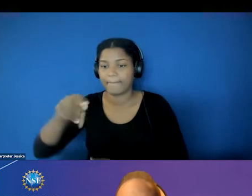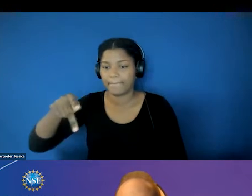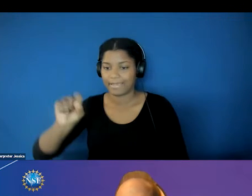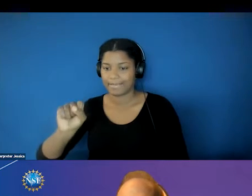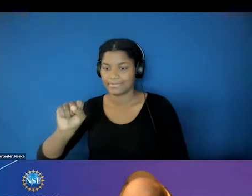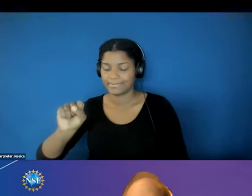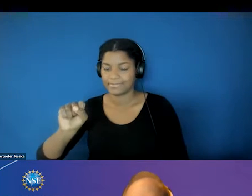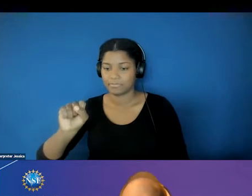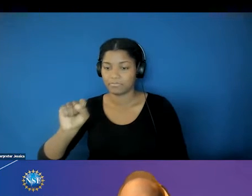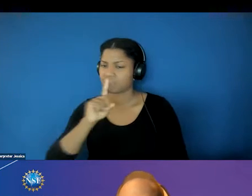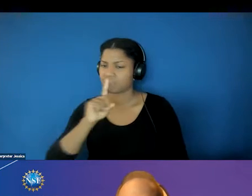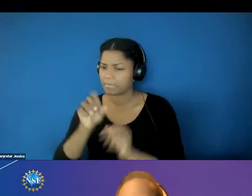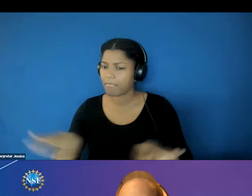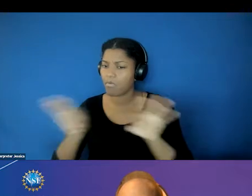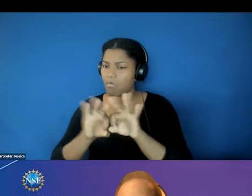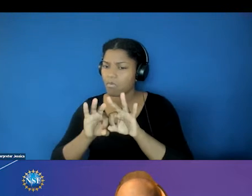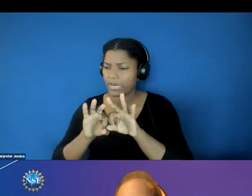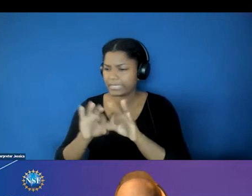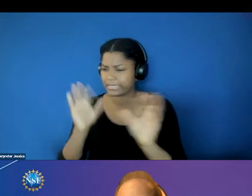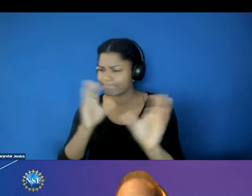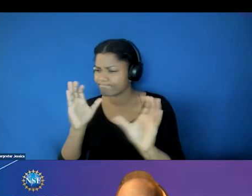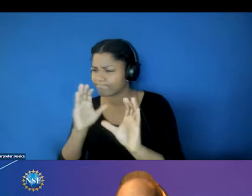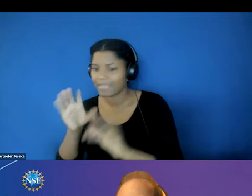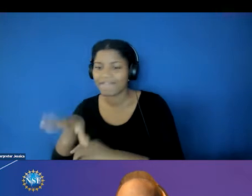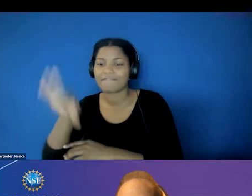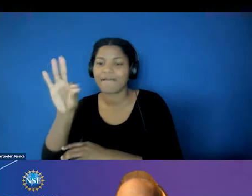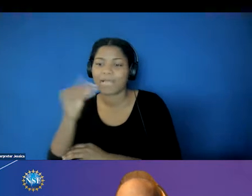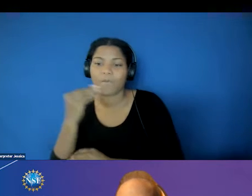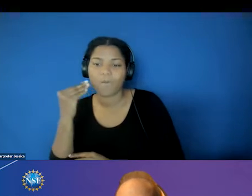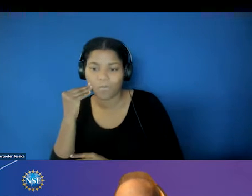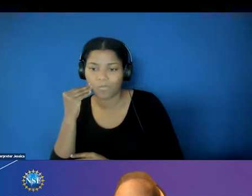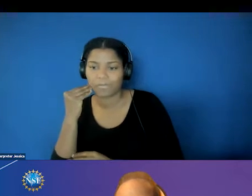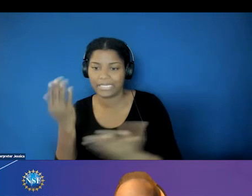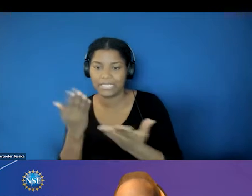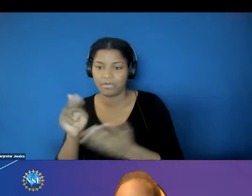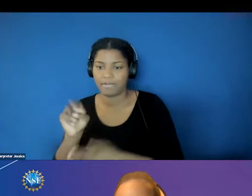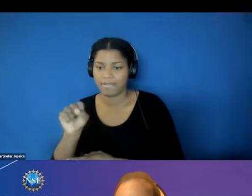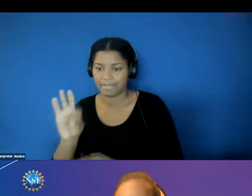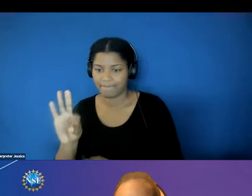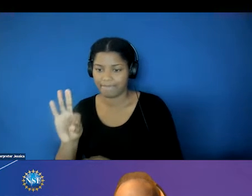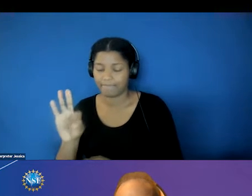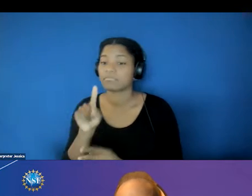So, it's important to find a home at NSF. And when you go to the NSF webpage,